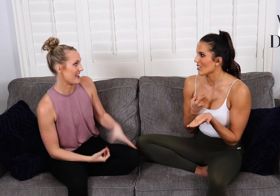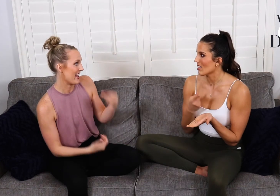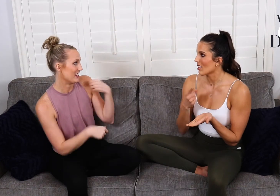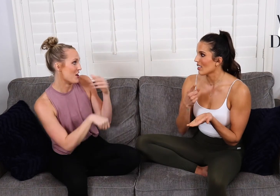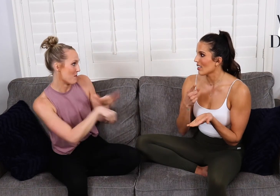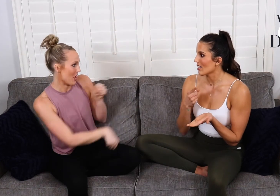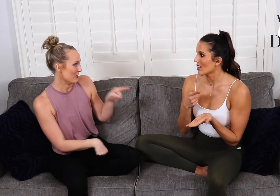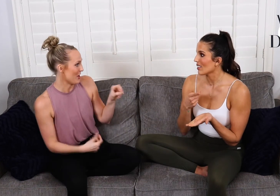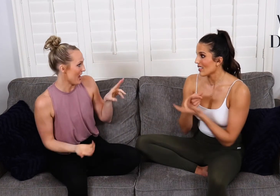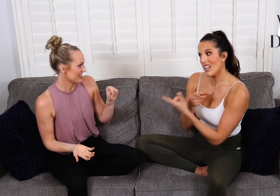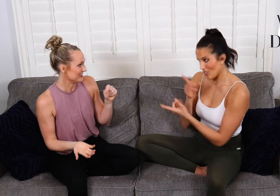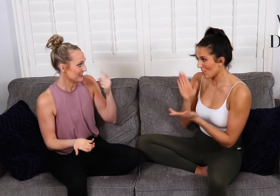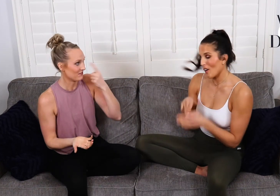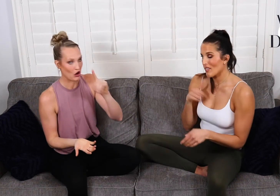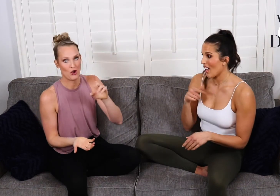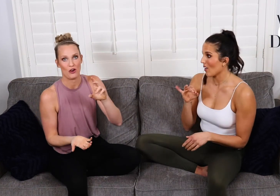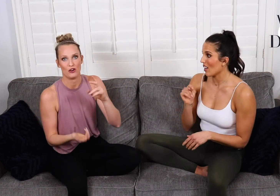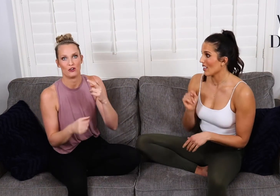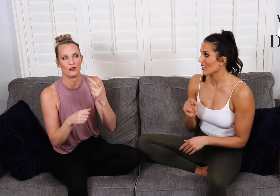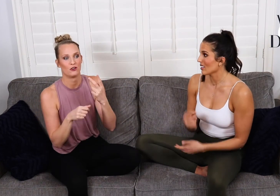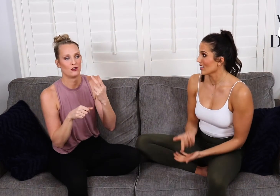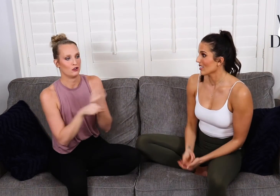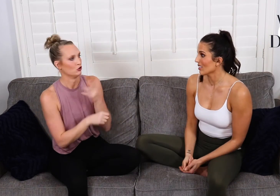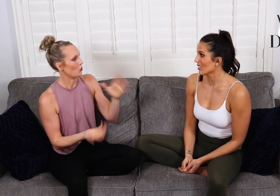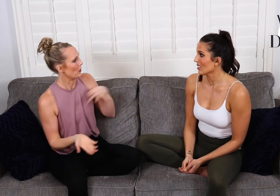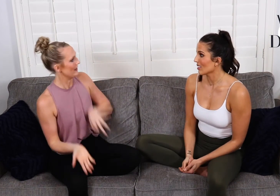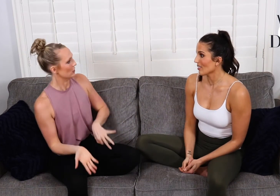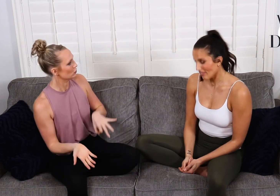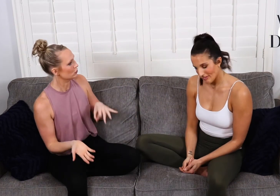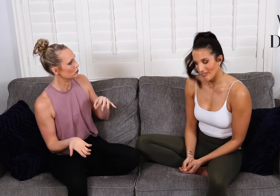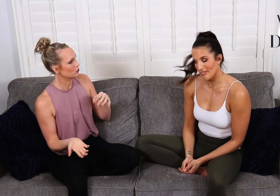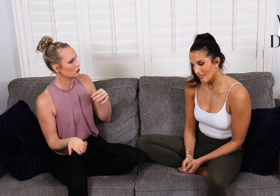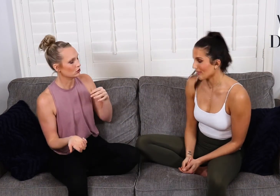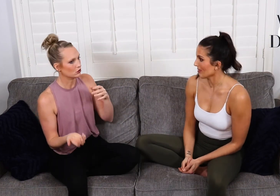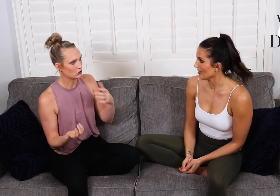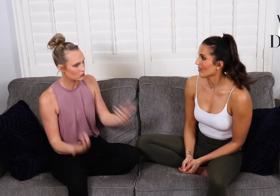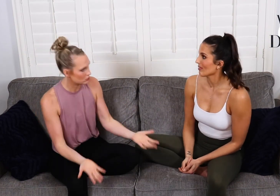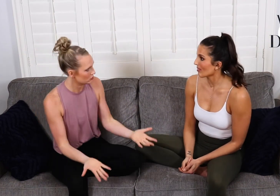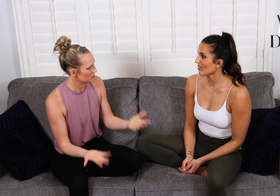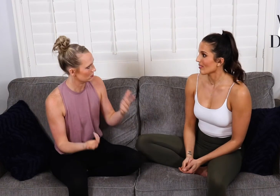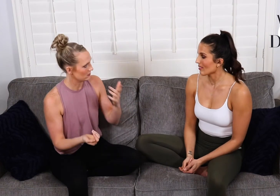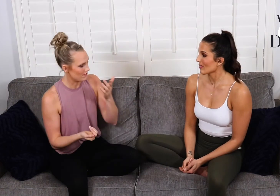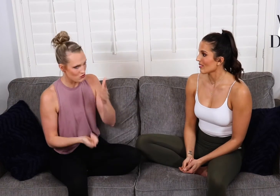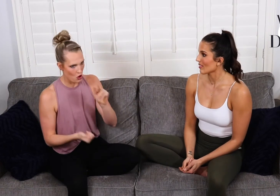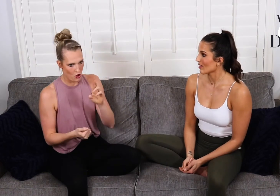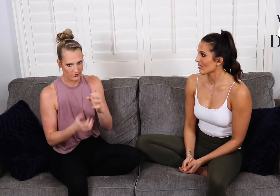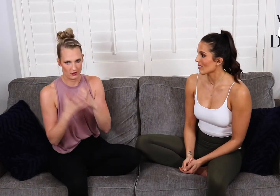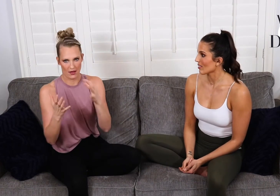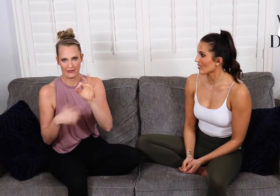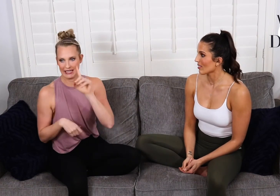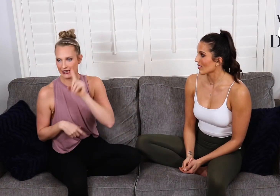And I called you out on that. -Yeah, you called me out. For using your privilege because there